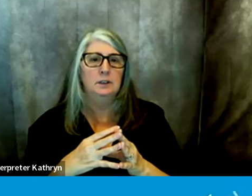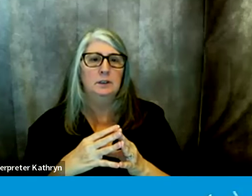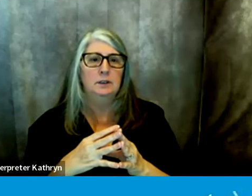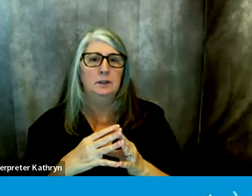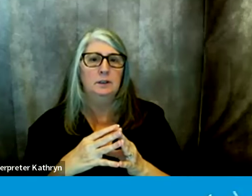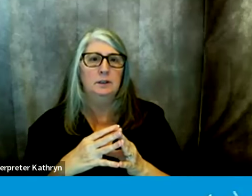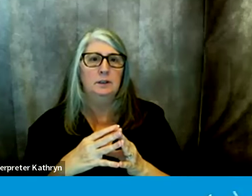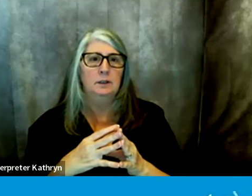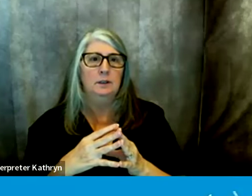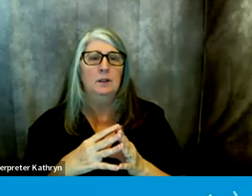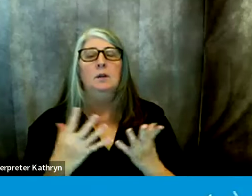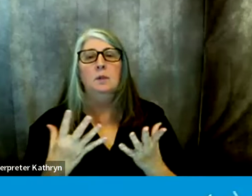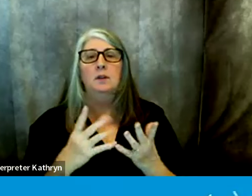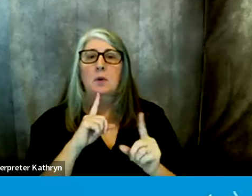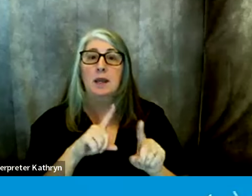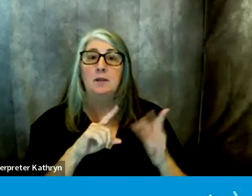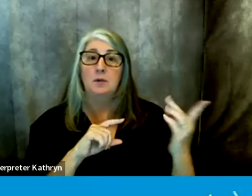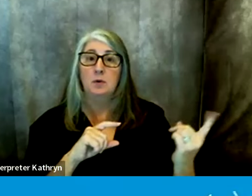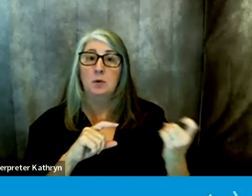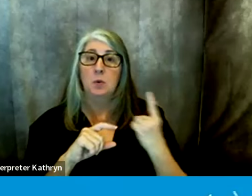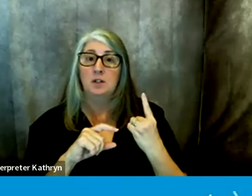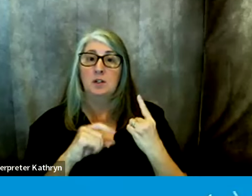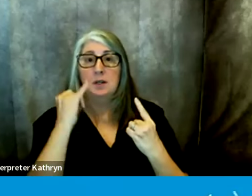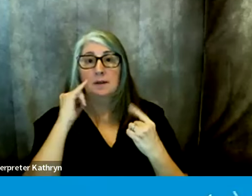To answer the question if we take the LH out of the equation,